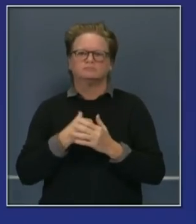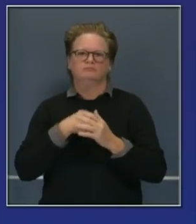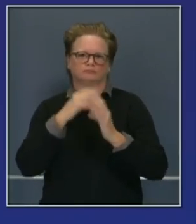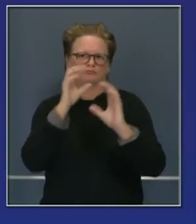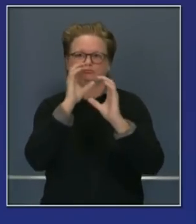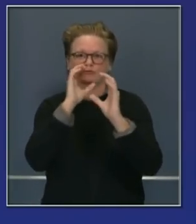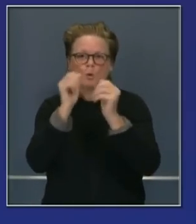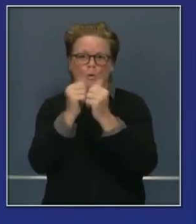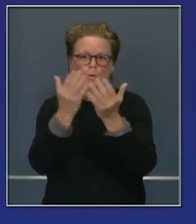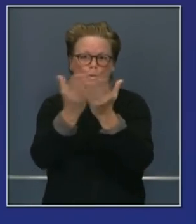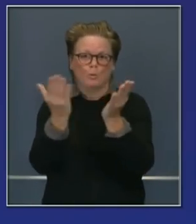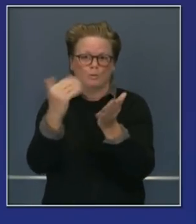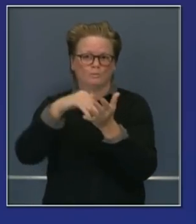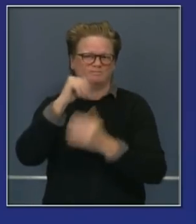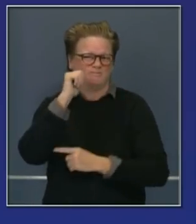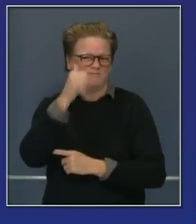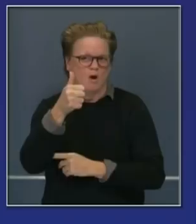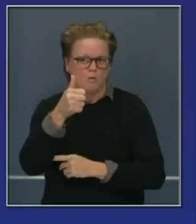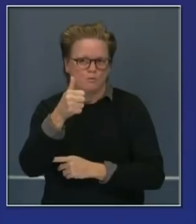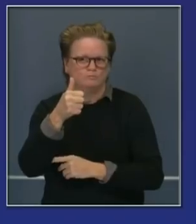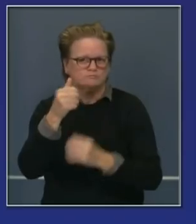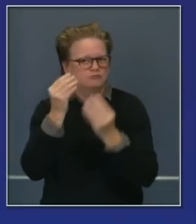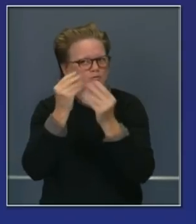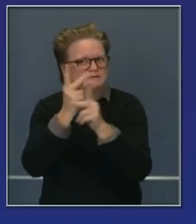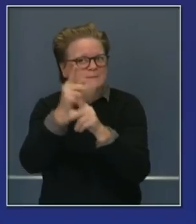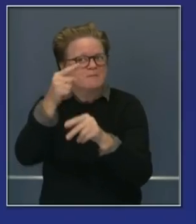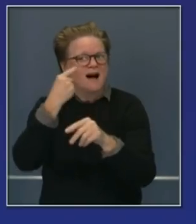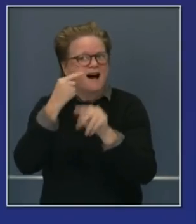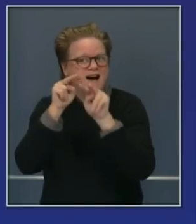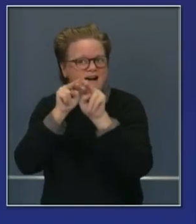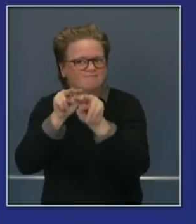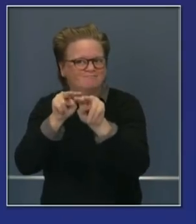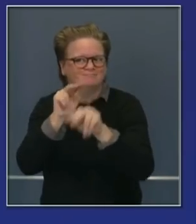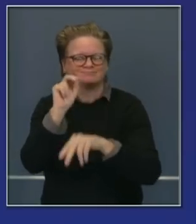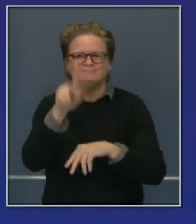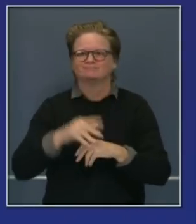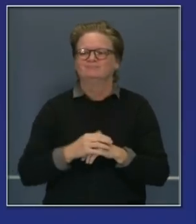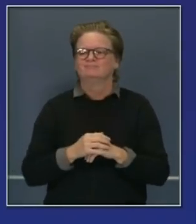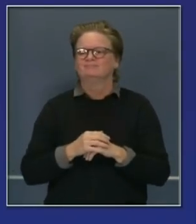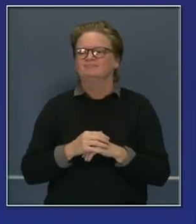INFORMATION. TOMORROW AT NOON, WE WILL GET THAT INFORMATION FROM DR. GALLI